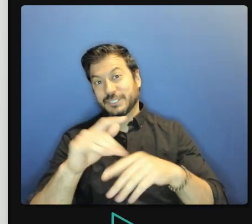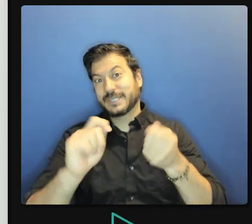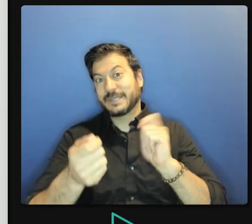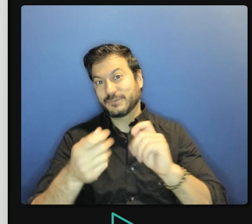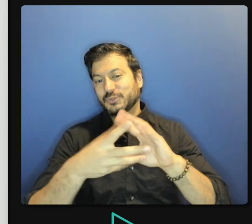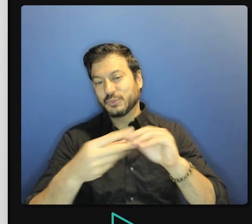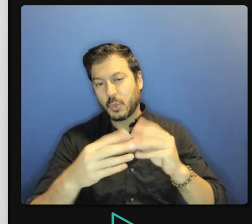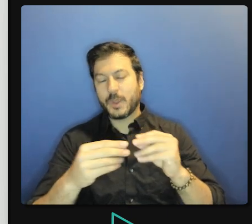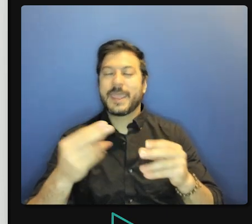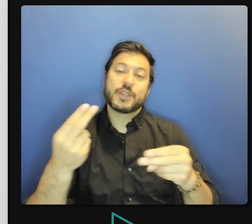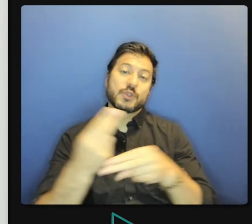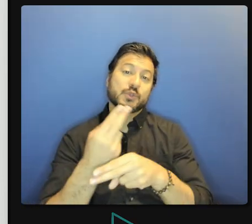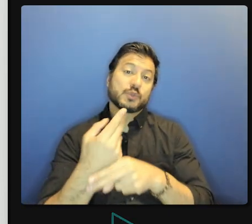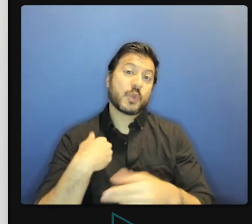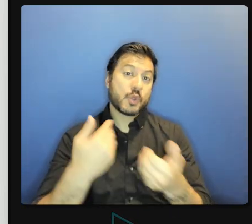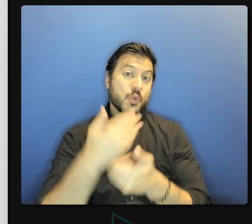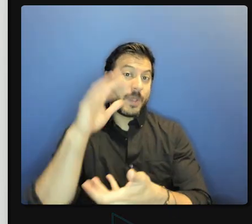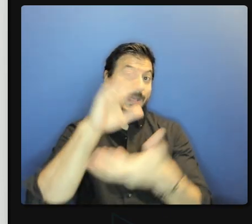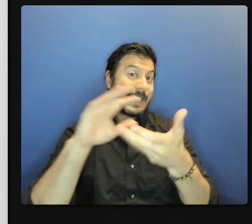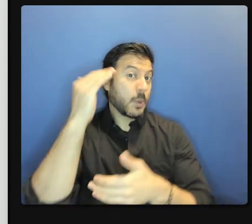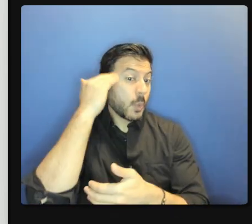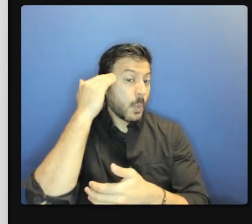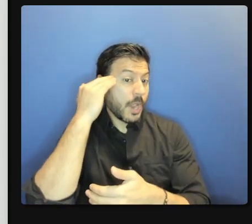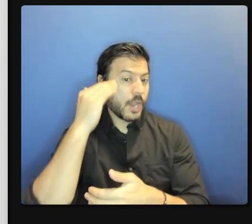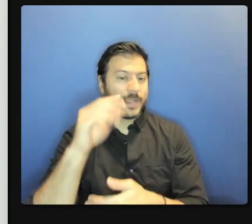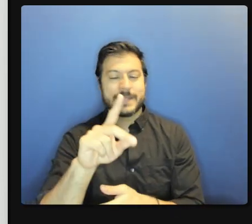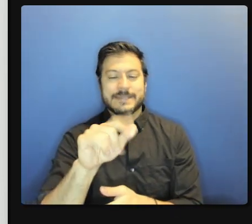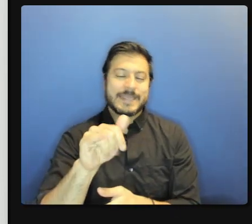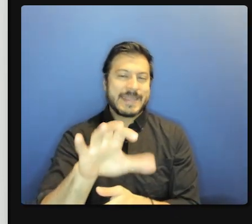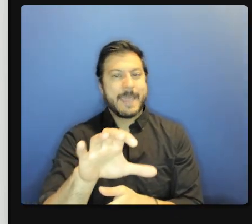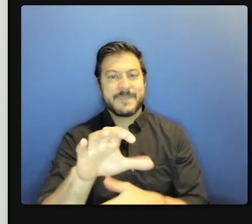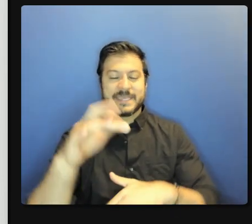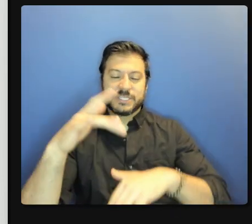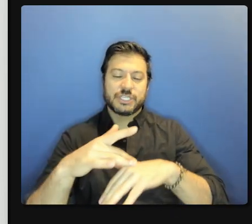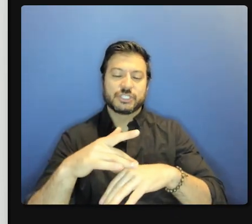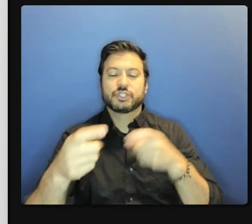to leveraging our new Cloud Aware feature, Dynamic Touch Control State.